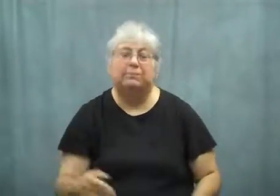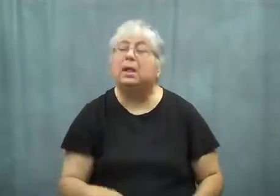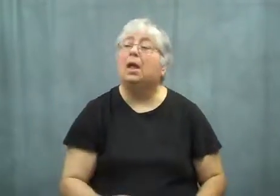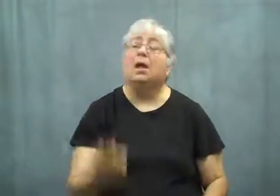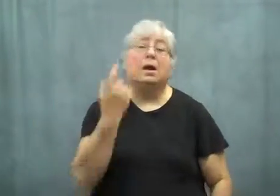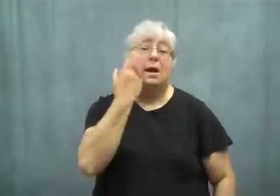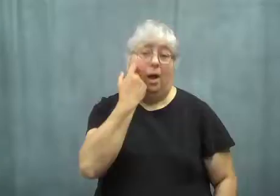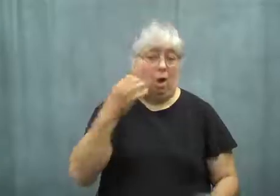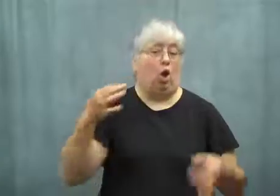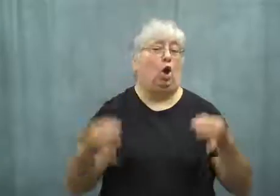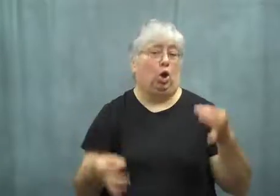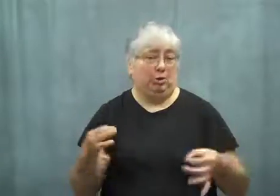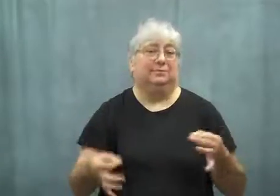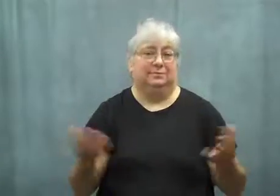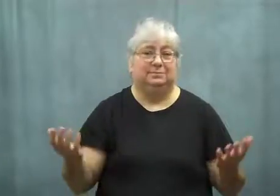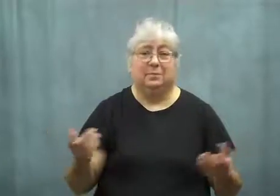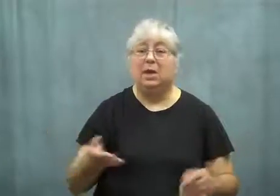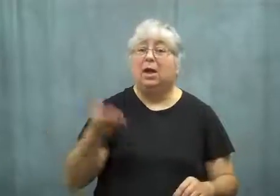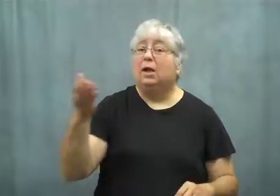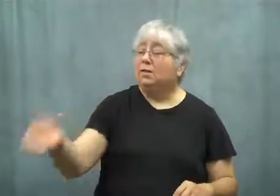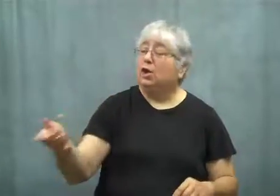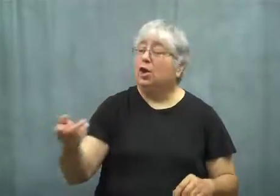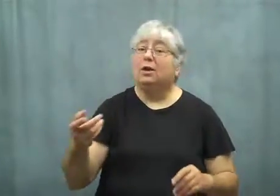There was recently a court case.